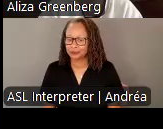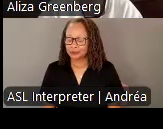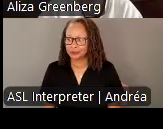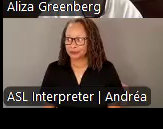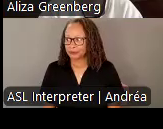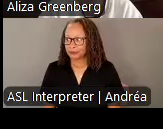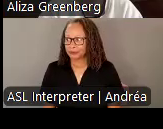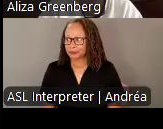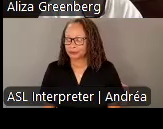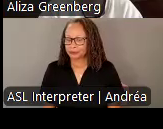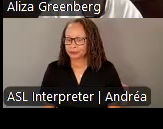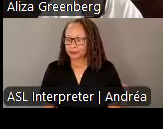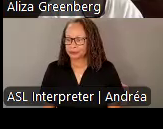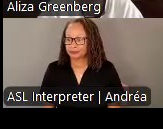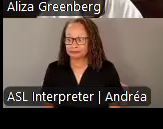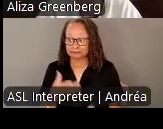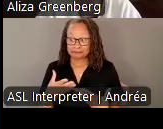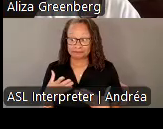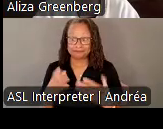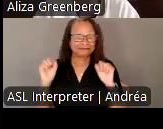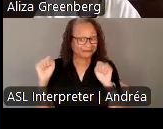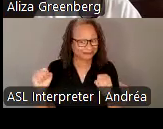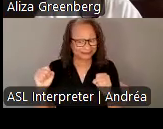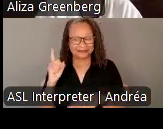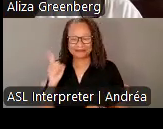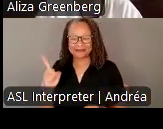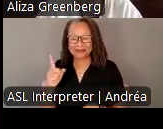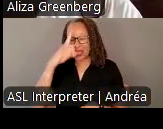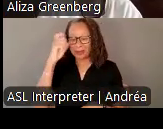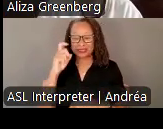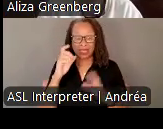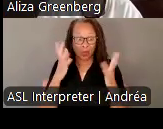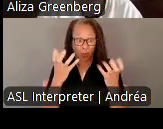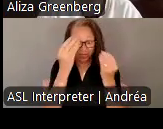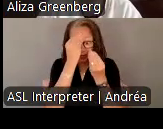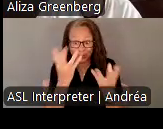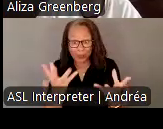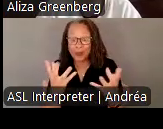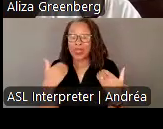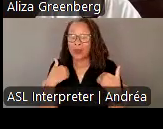Oh, maybe we do. There we go. Okay. Because especially wanted to let you guys know, we have an afternoon tea coming up.